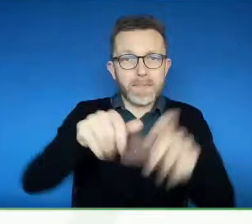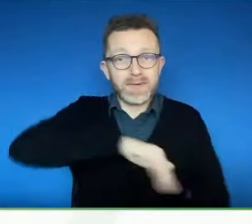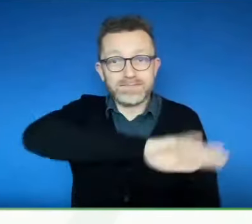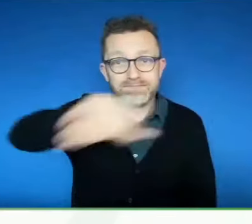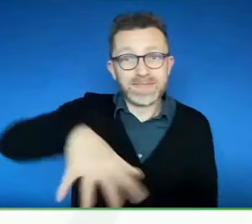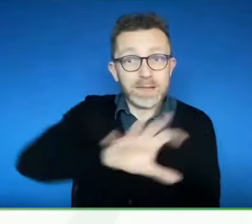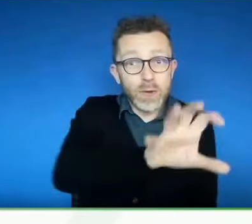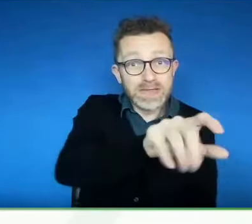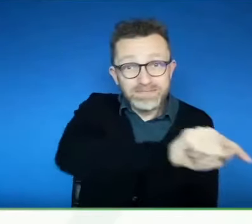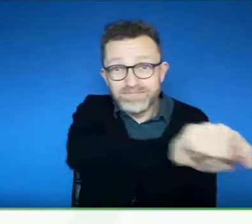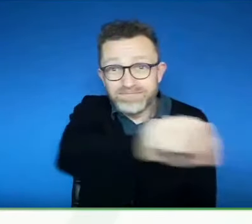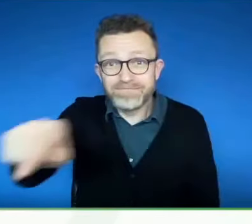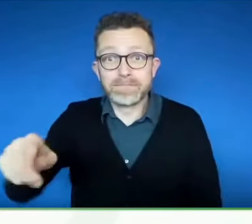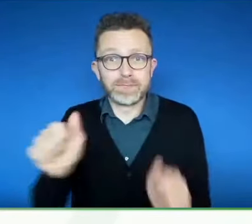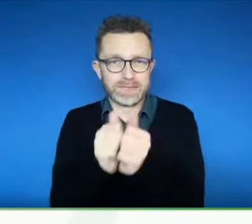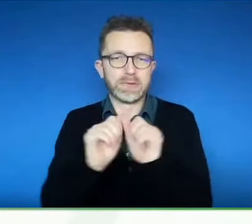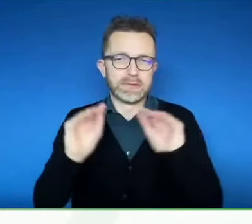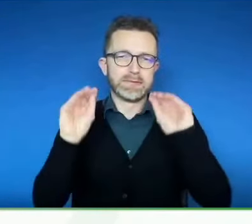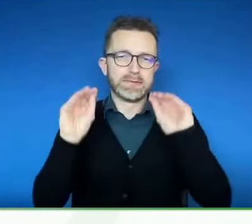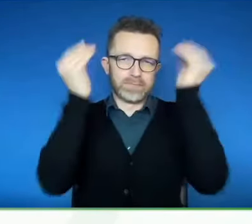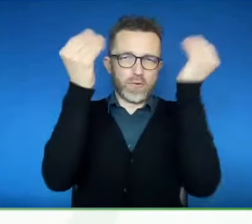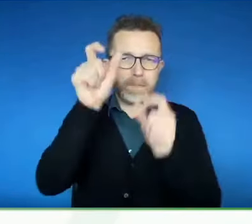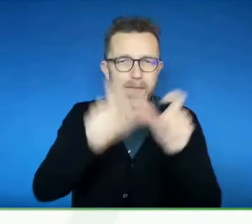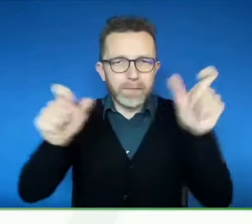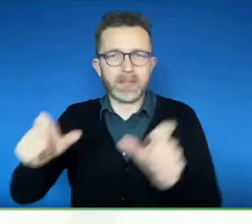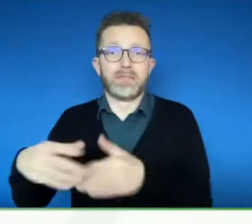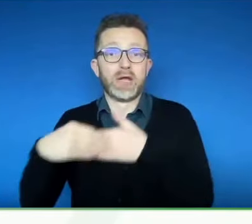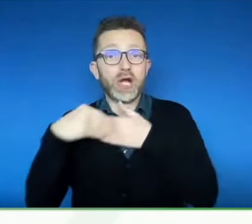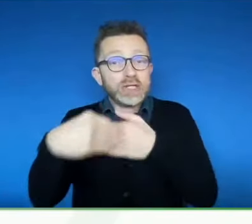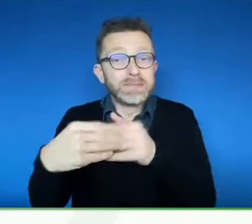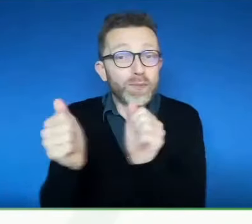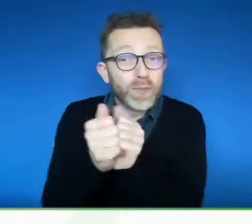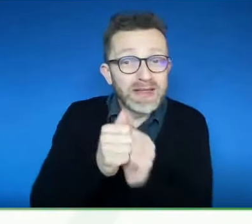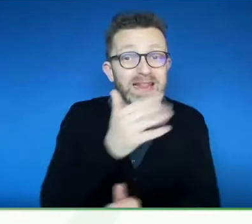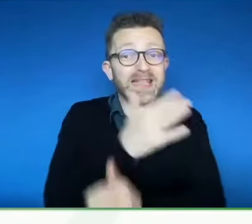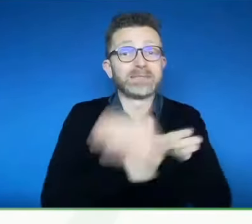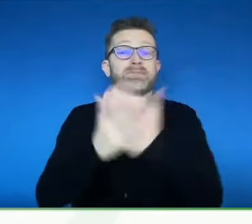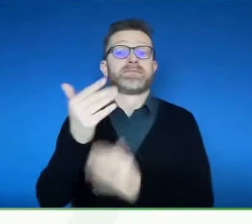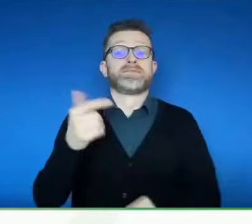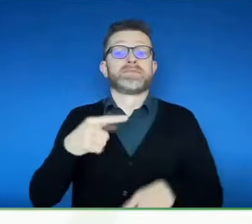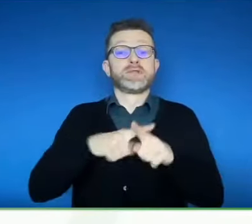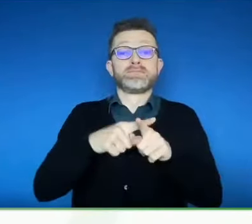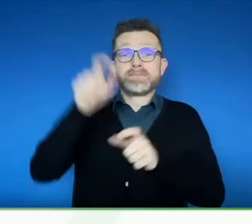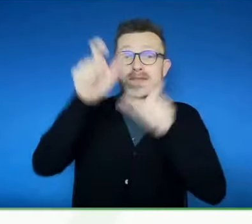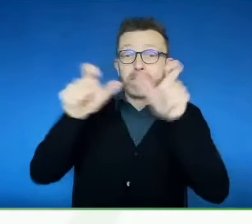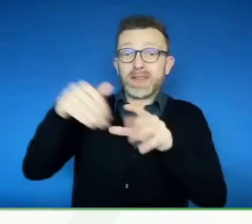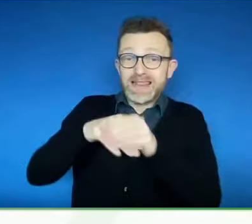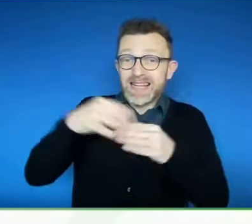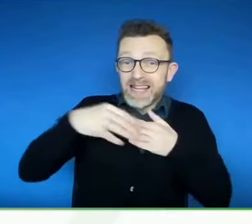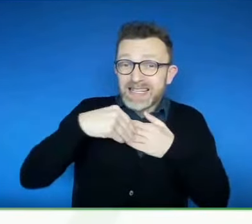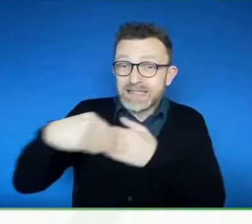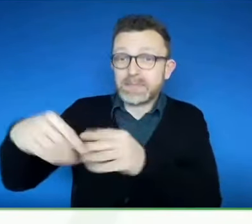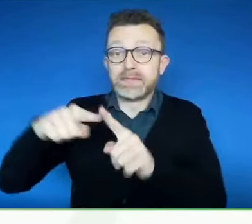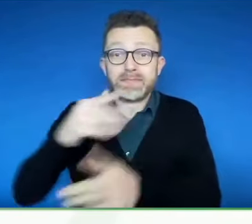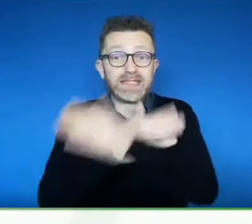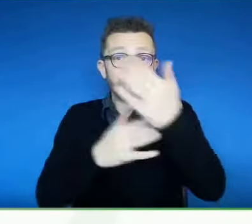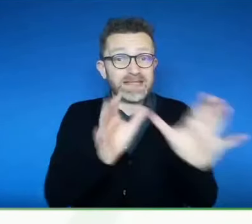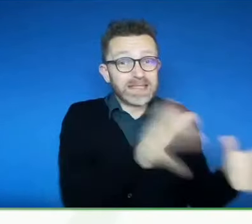They usually teach you about self discovery, communication and you will learn about teamwork, and some sort of project management as well.